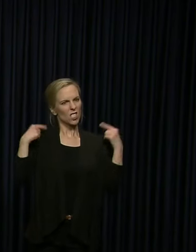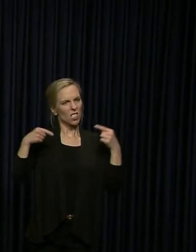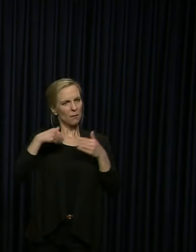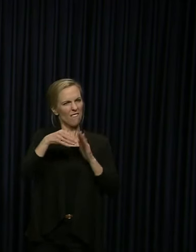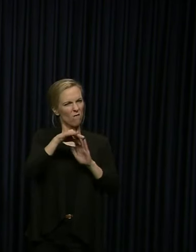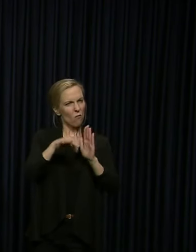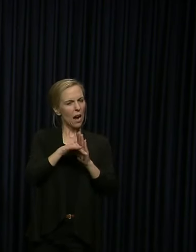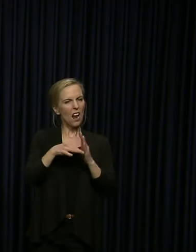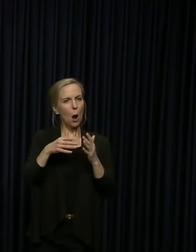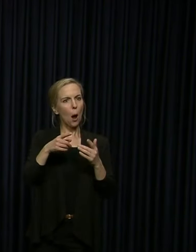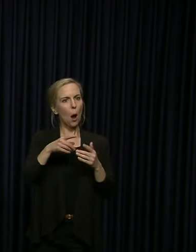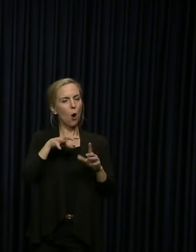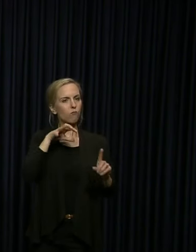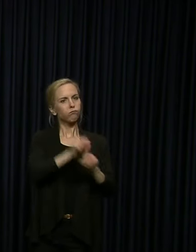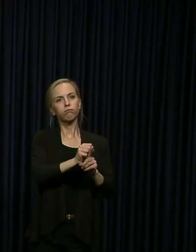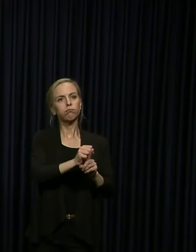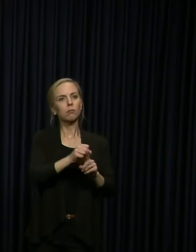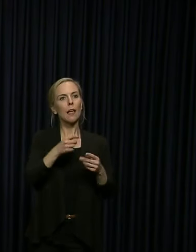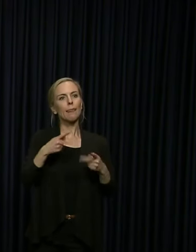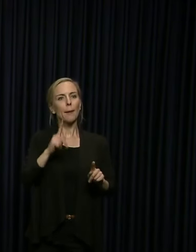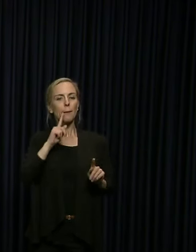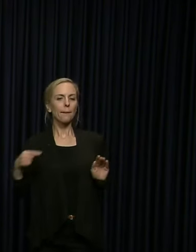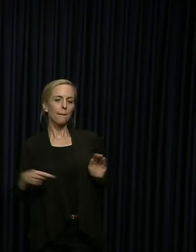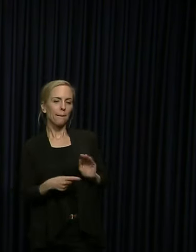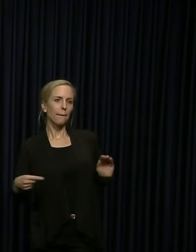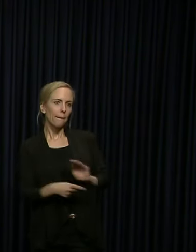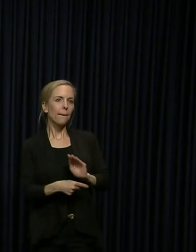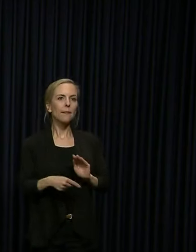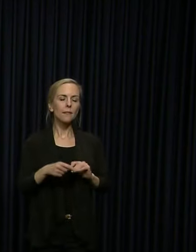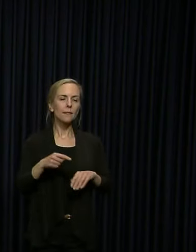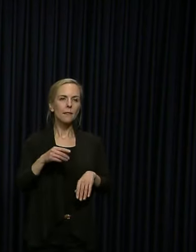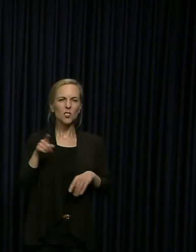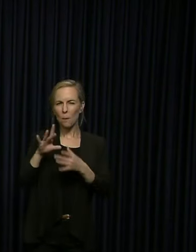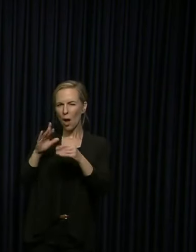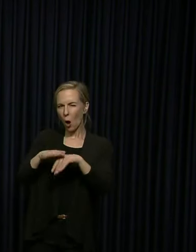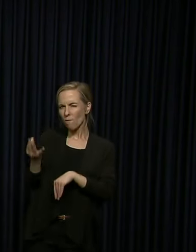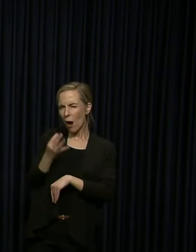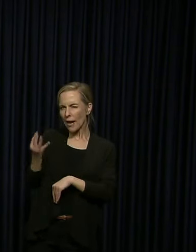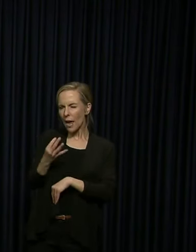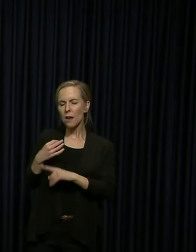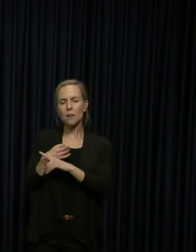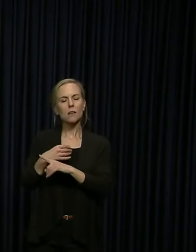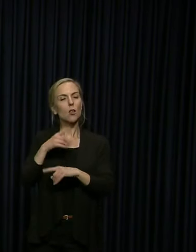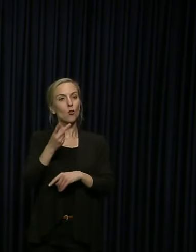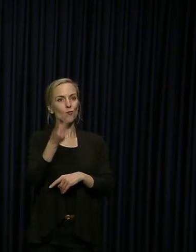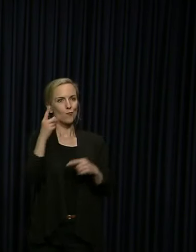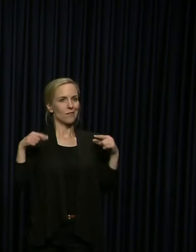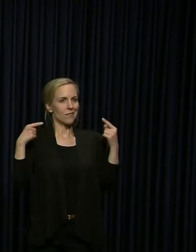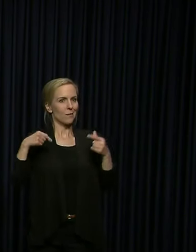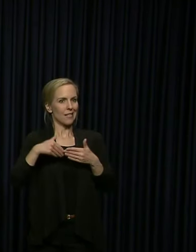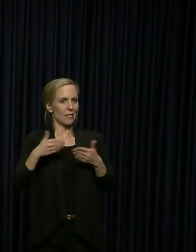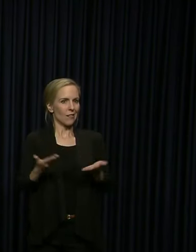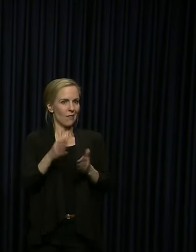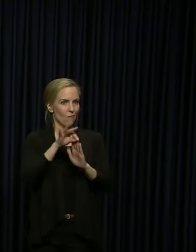RIGHT? NUMBER ONE IS ONLY ONE FAMILY IN A CAR. IF YOU PUT MULTIPLE UNRELATED